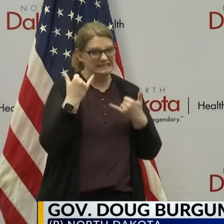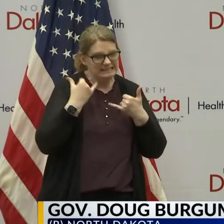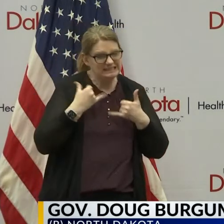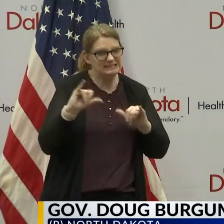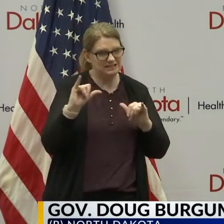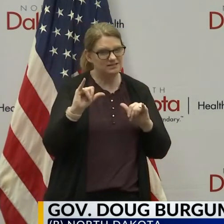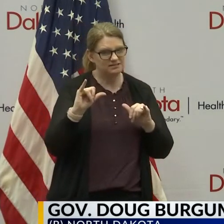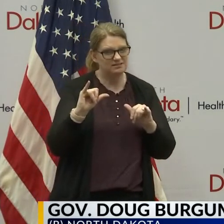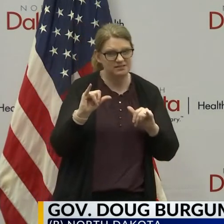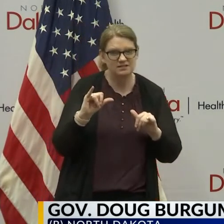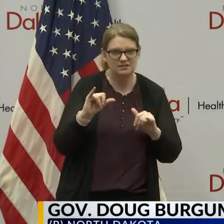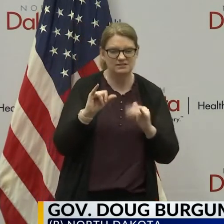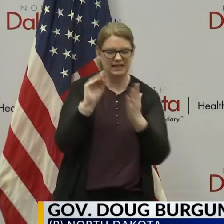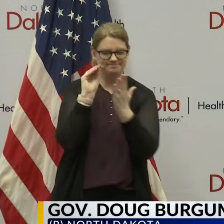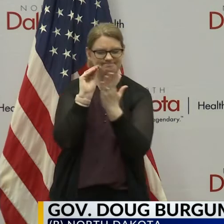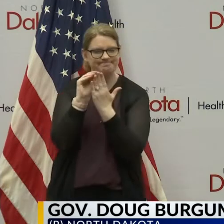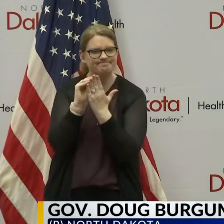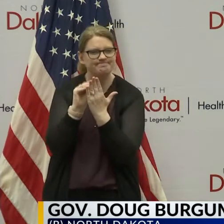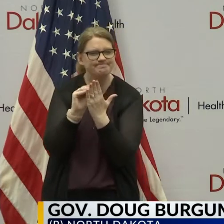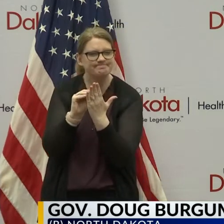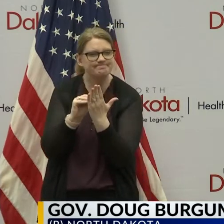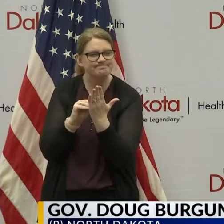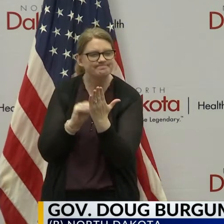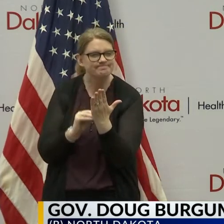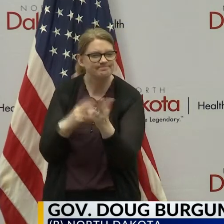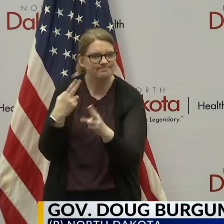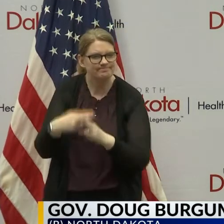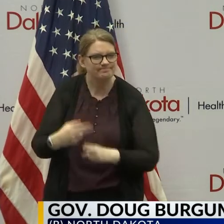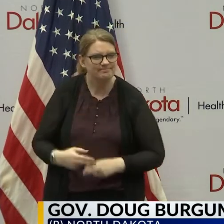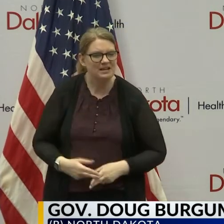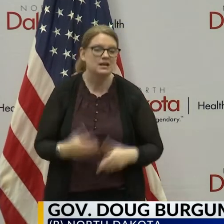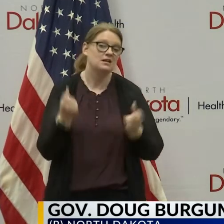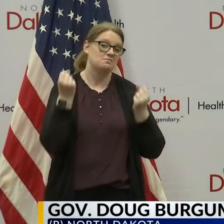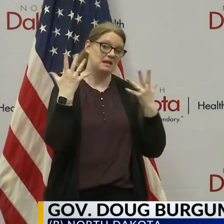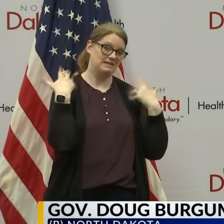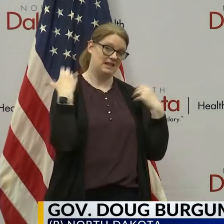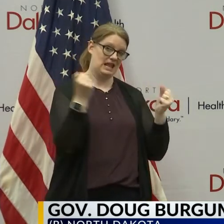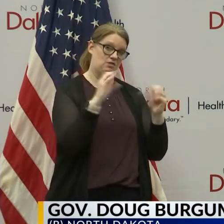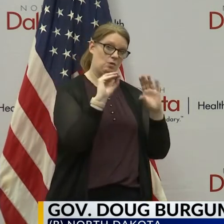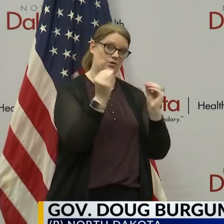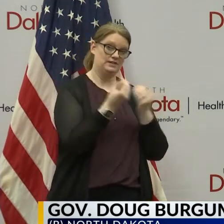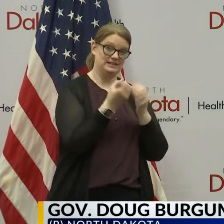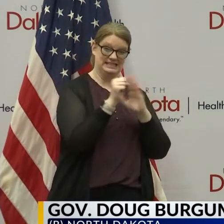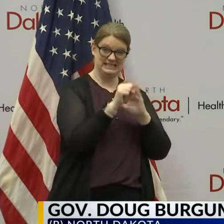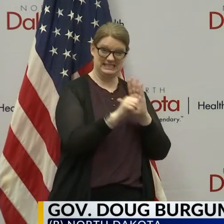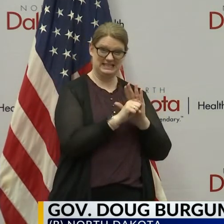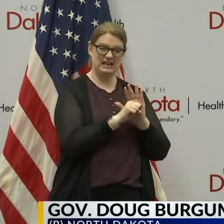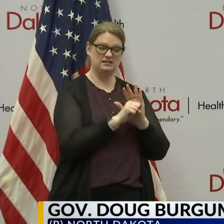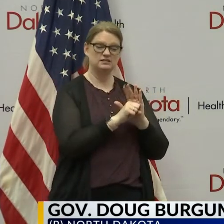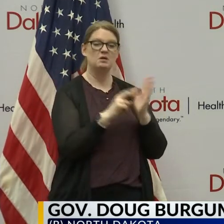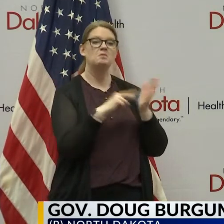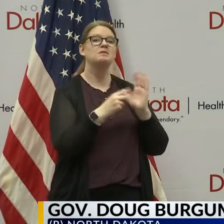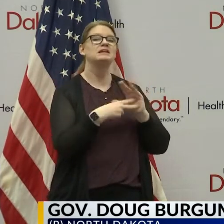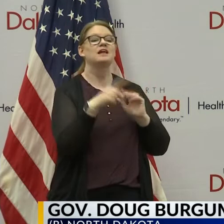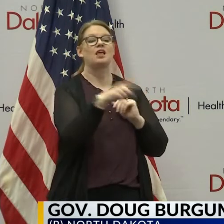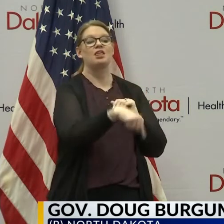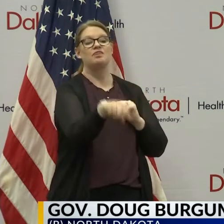IF YOU ARE NOT DOWNLOADING AND USING THE CARE 19 APP, IT IS